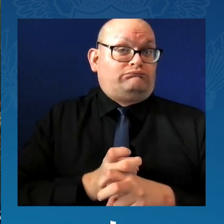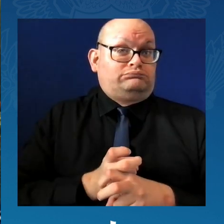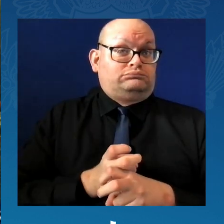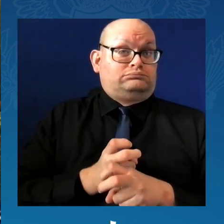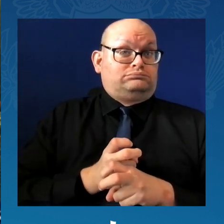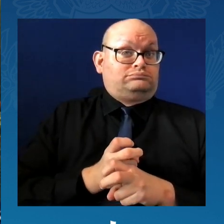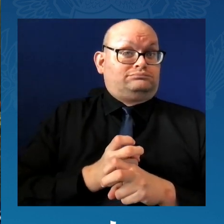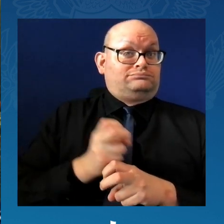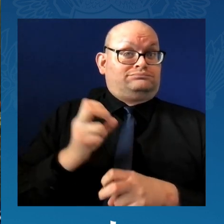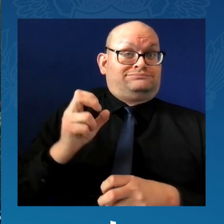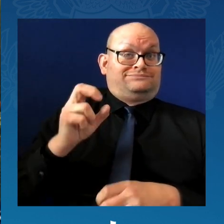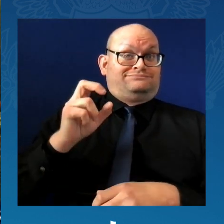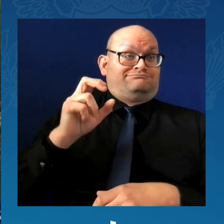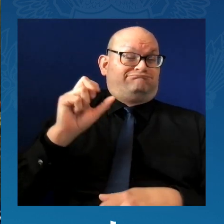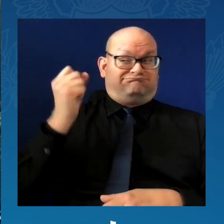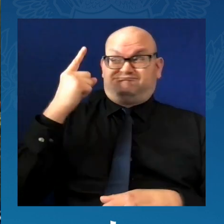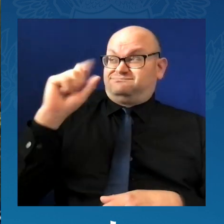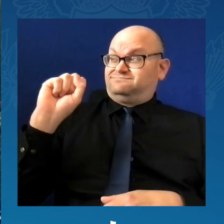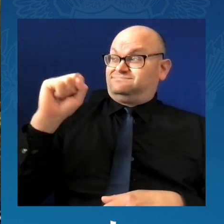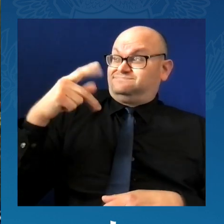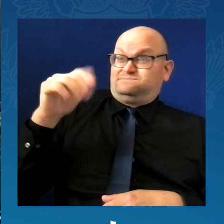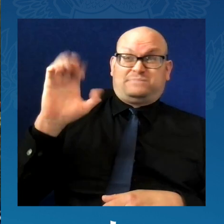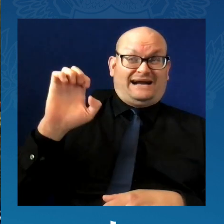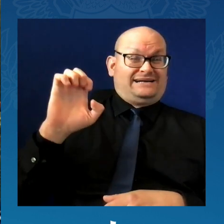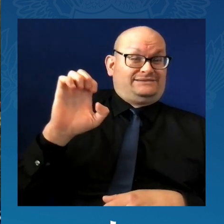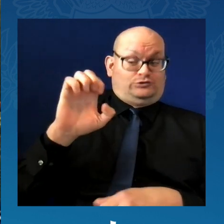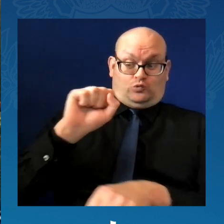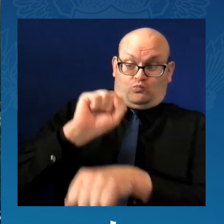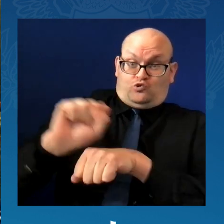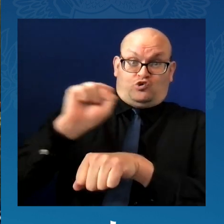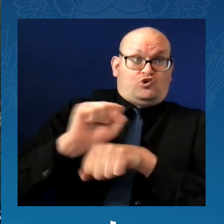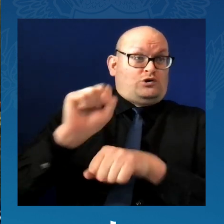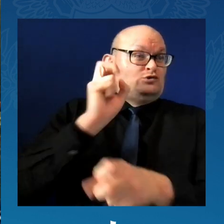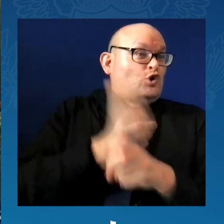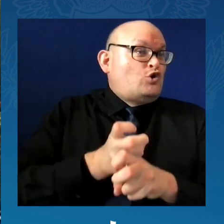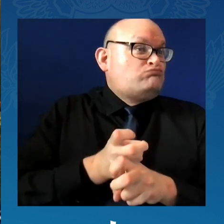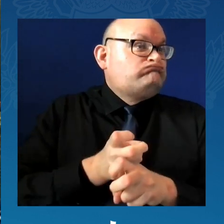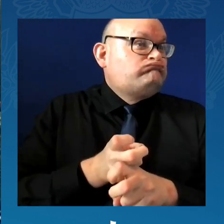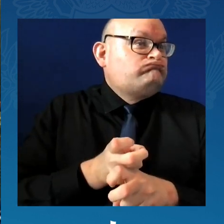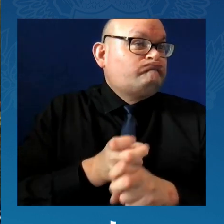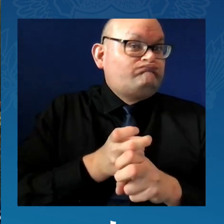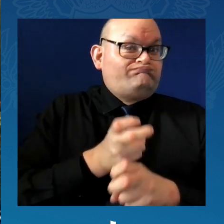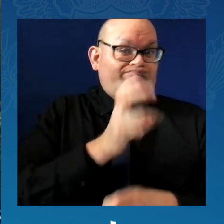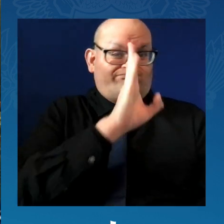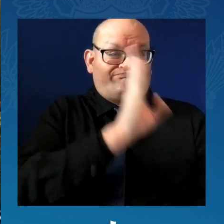one way or another in these administration positions.